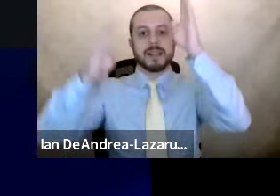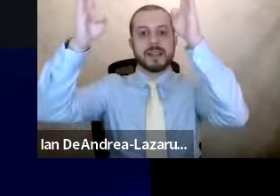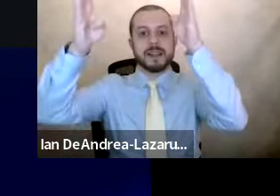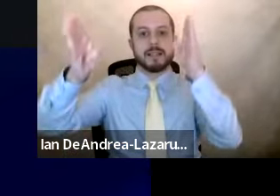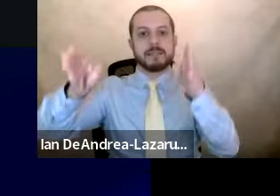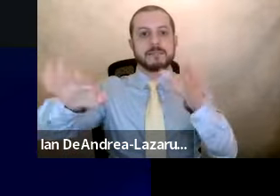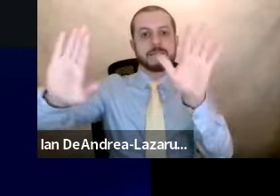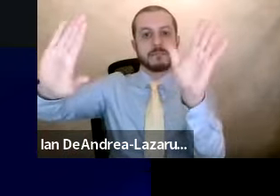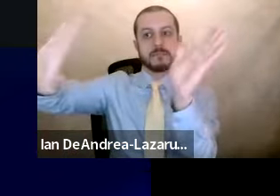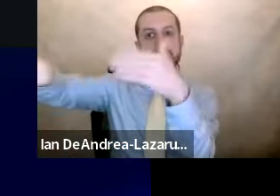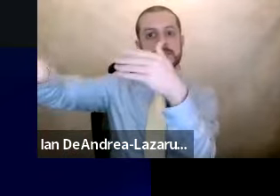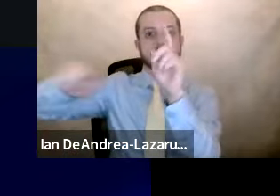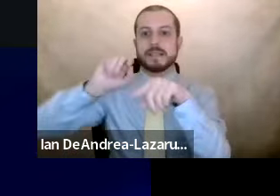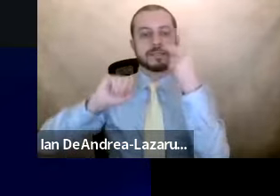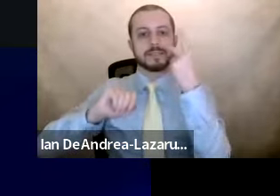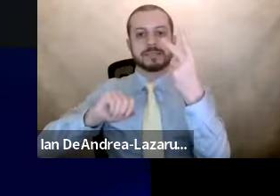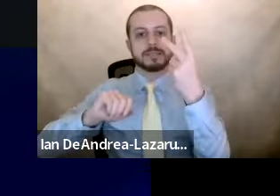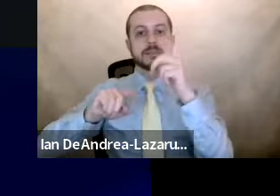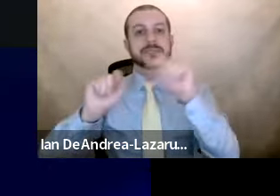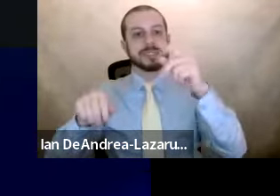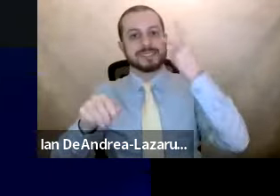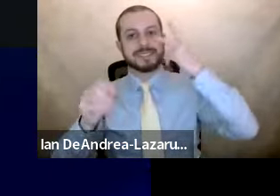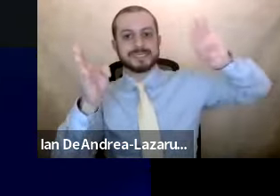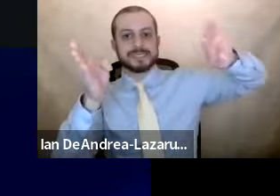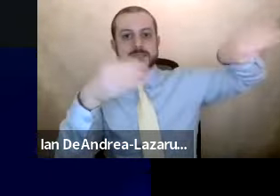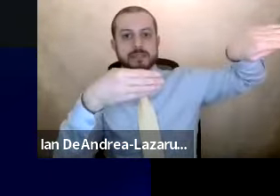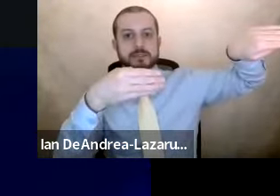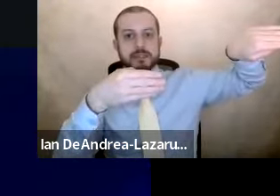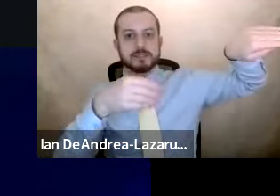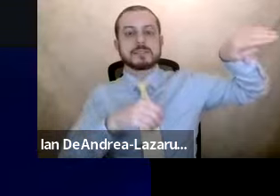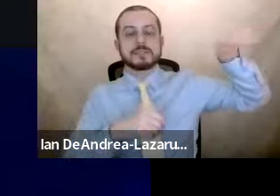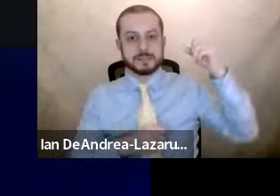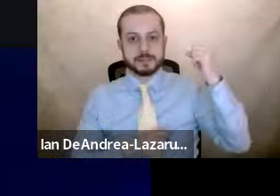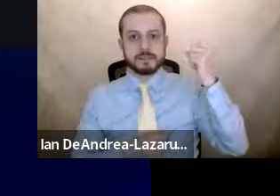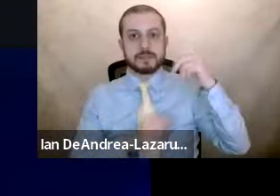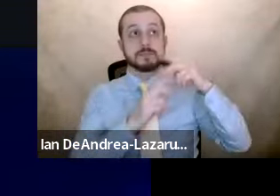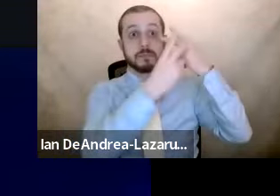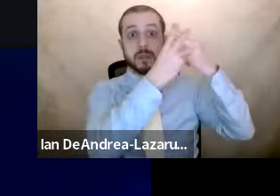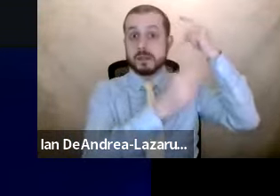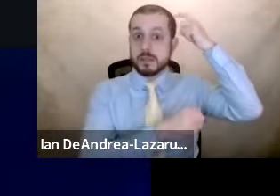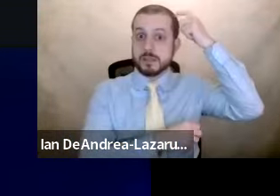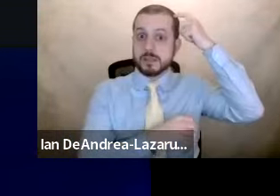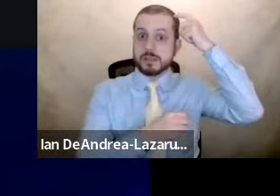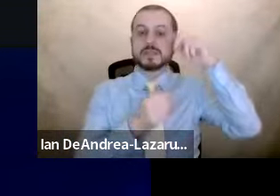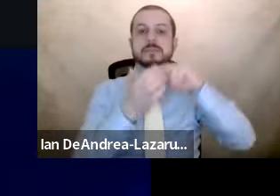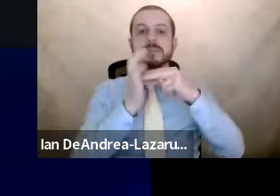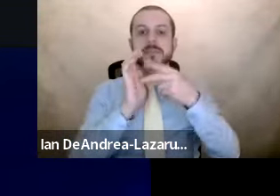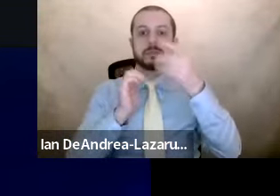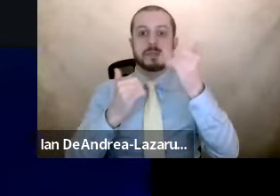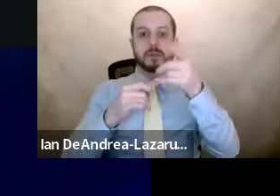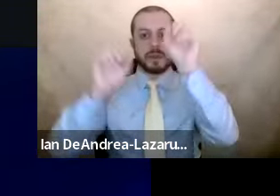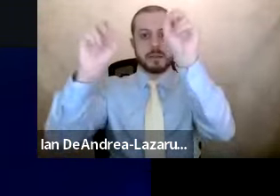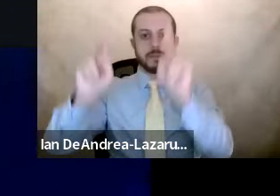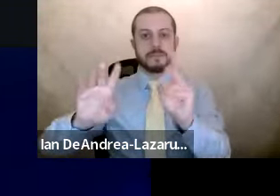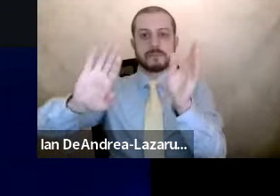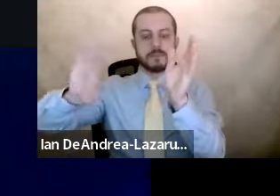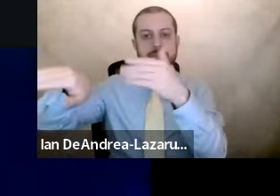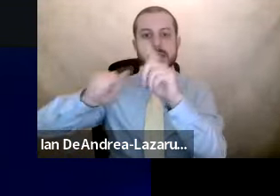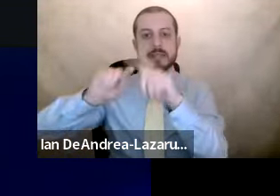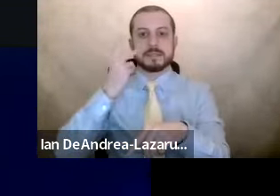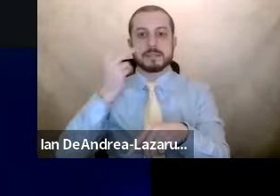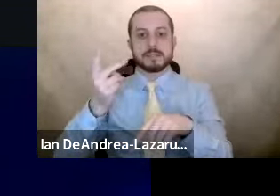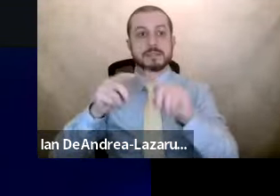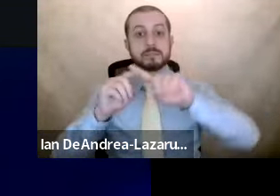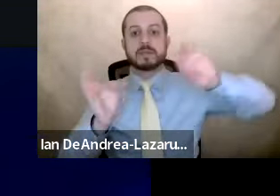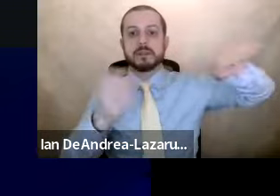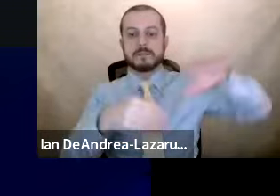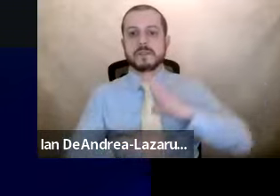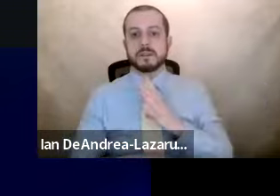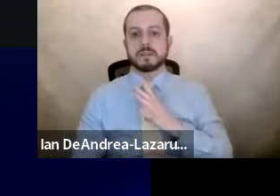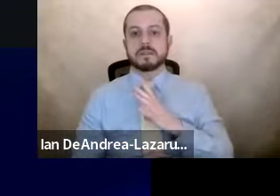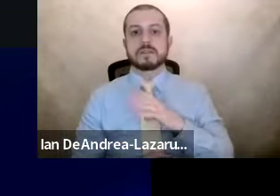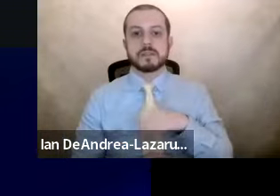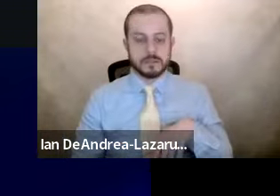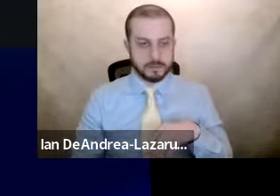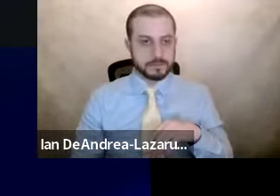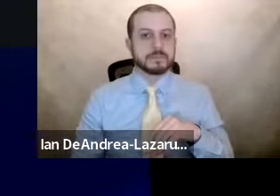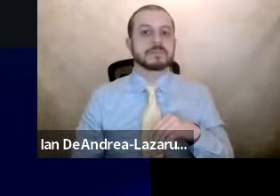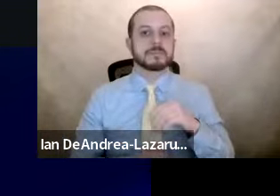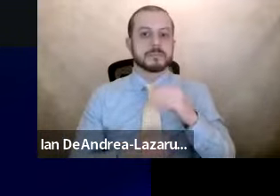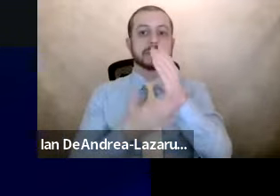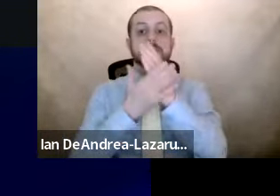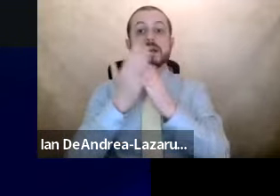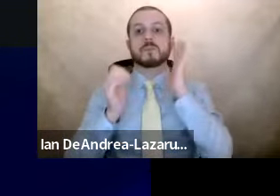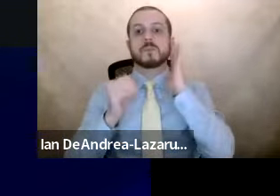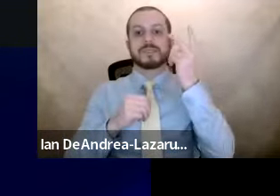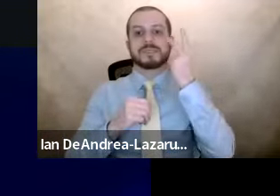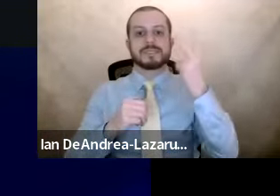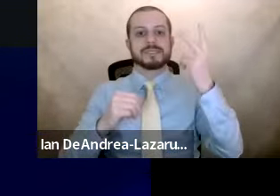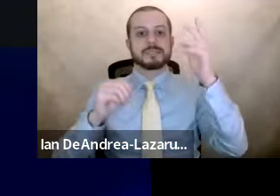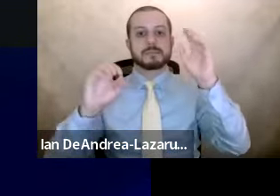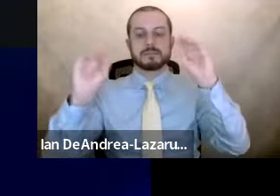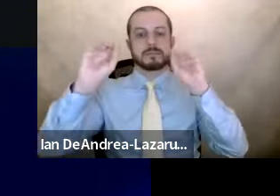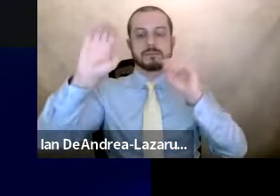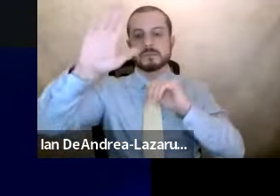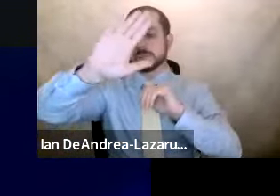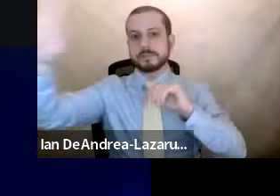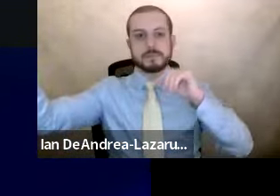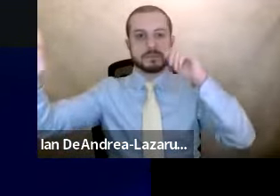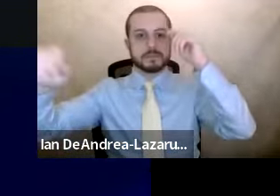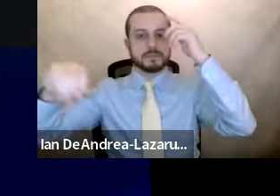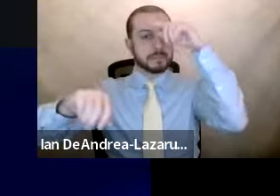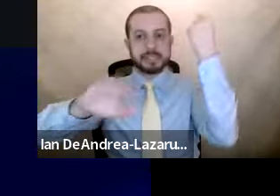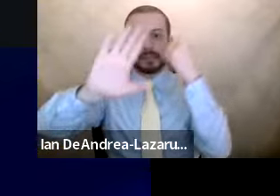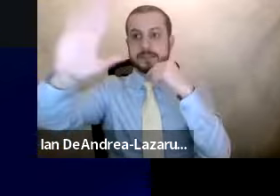Ischemic strokes are the most common. They make up for about 70% of strokes in general. What you see with ischemic strokes are sudden changing in sensation, it just came out of no where and suddenly you can't move your hangd or lift your arm. That's an ischemic strokes.